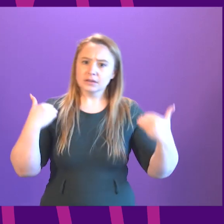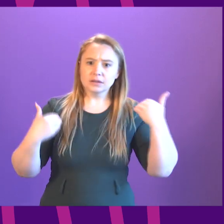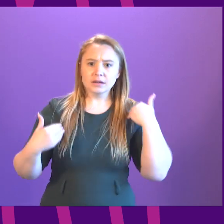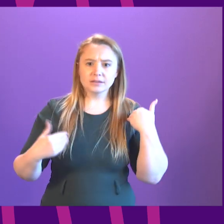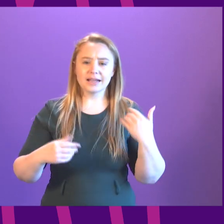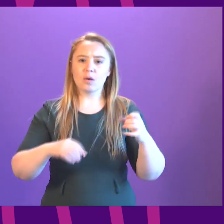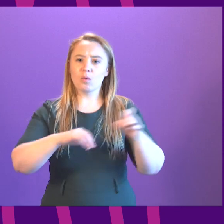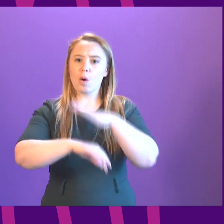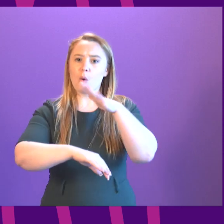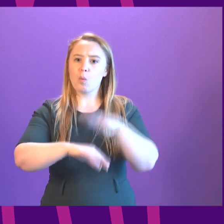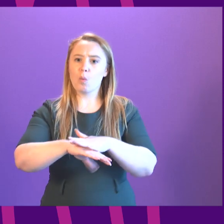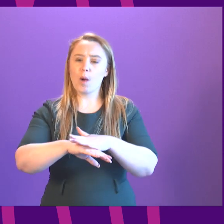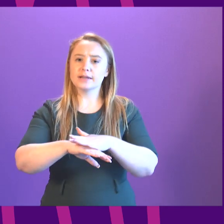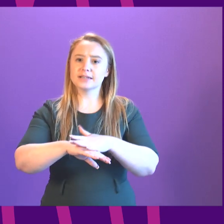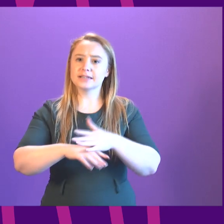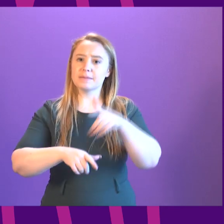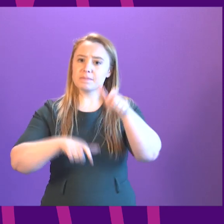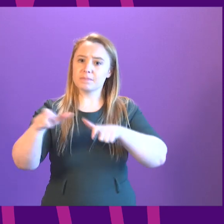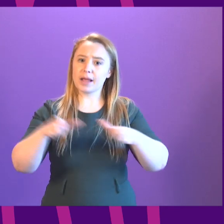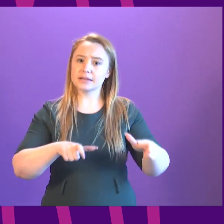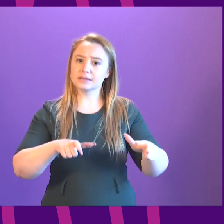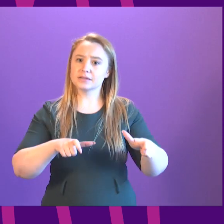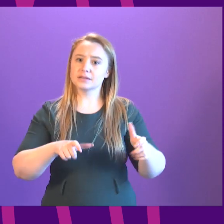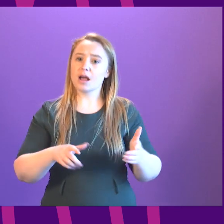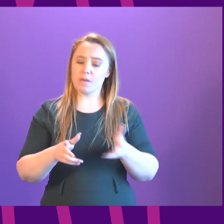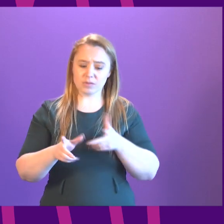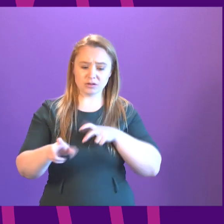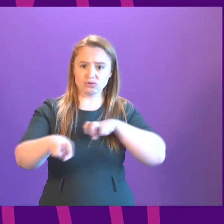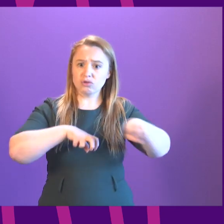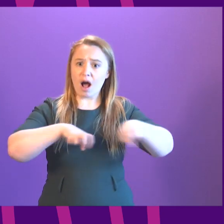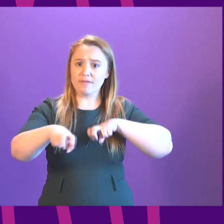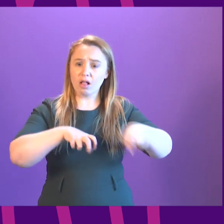guests are travelling from higher-prevalence parts of the UK, such as the south of England,